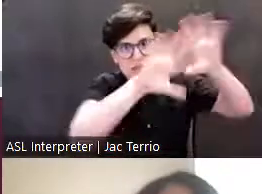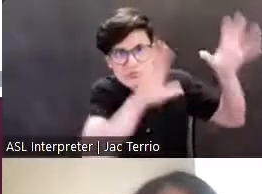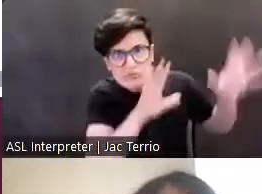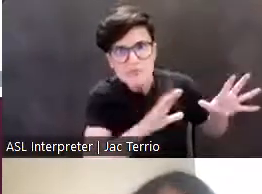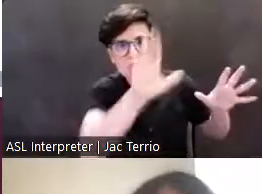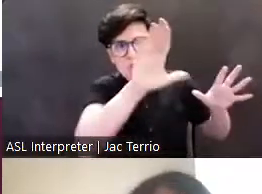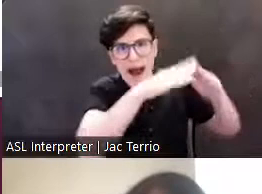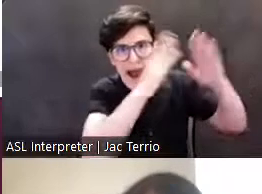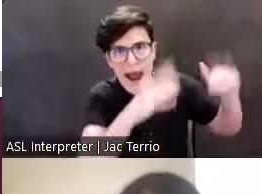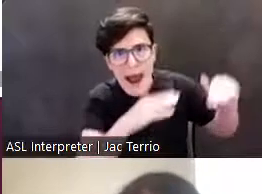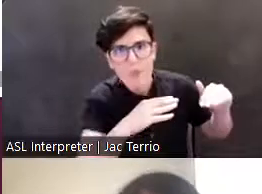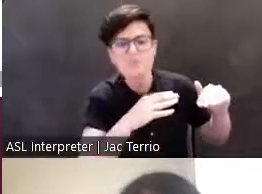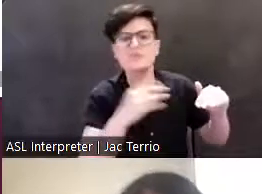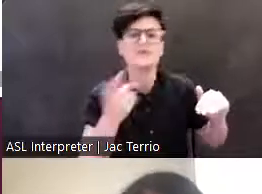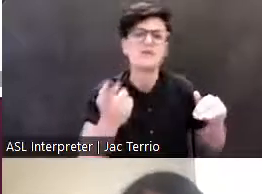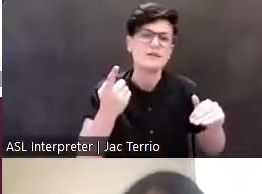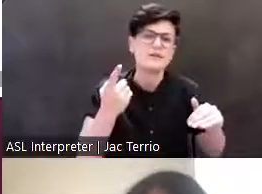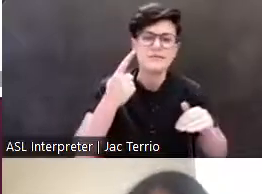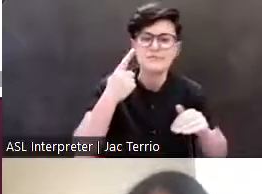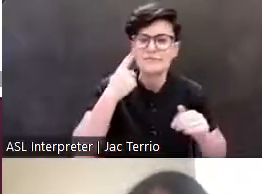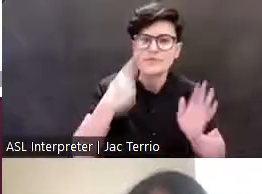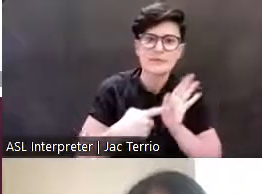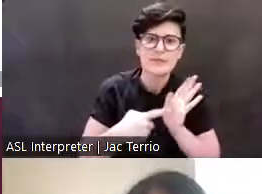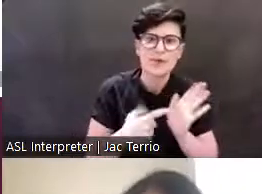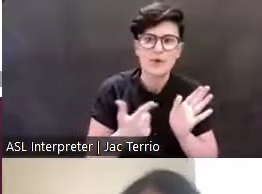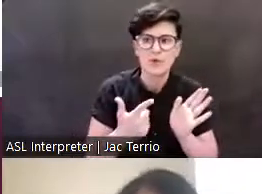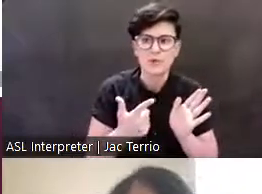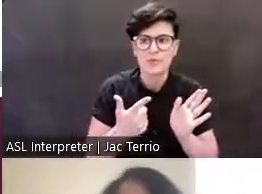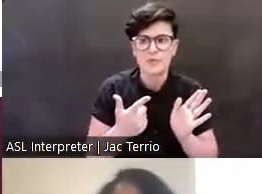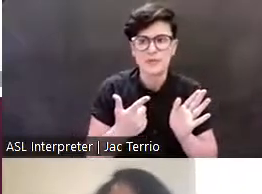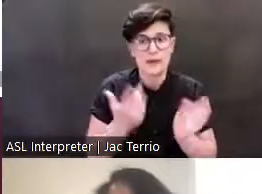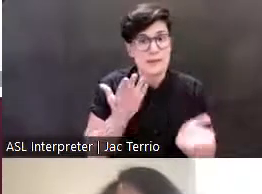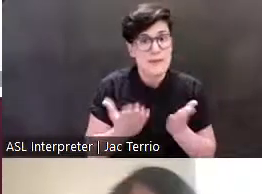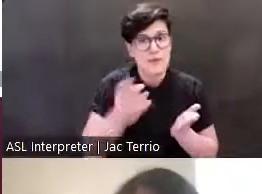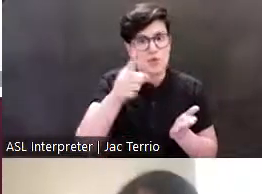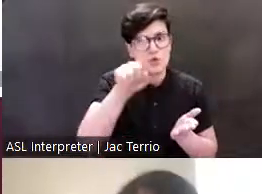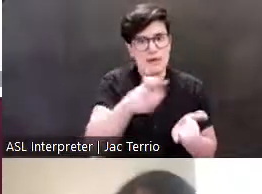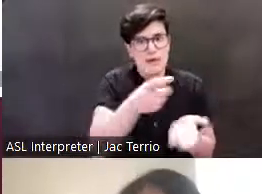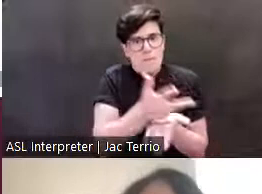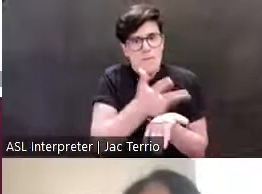for example, maybe you need to have a parking spot that is closer.